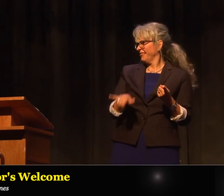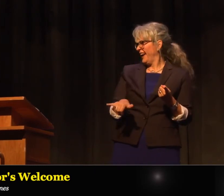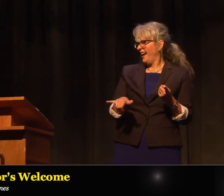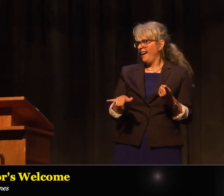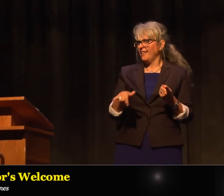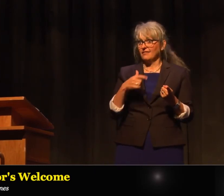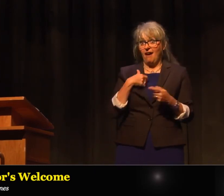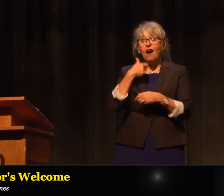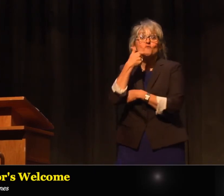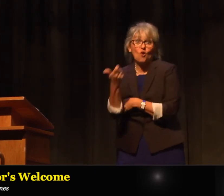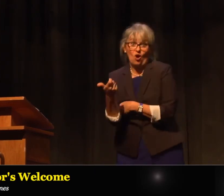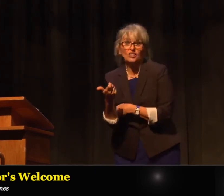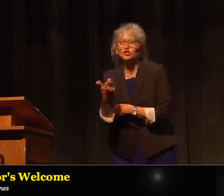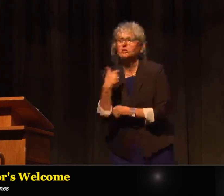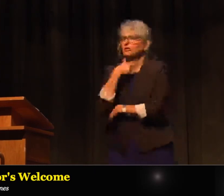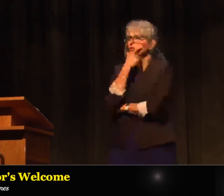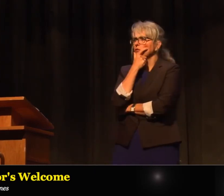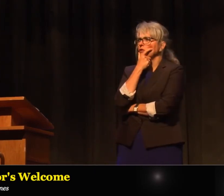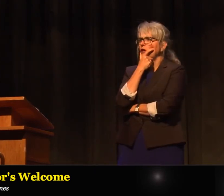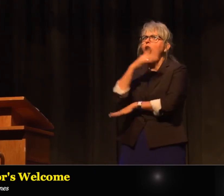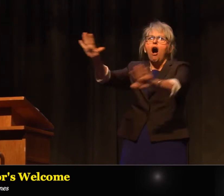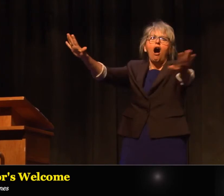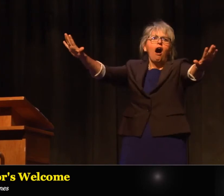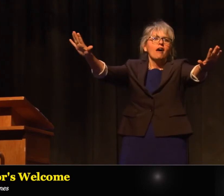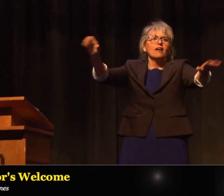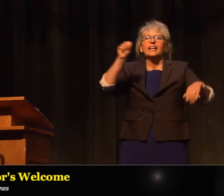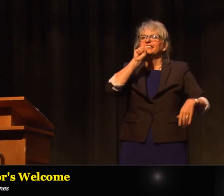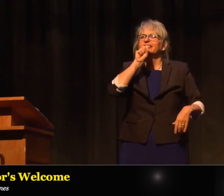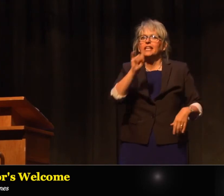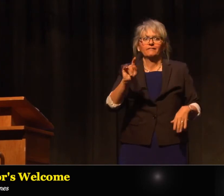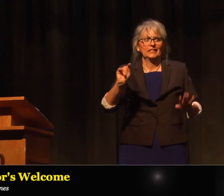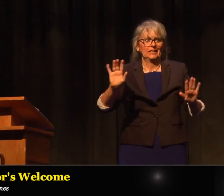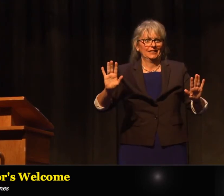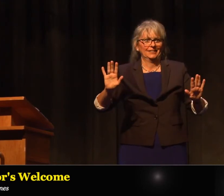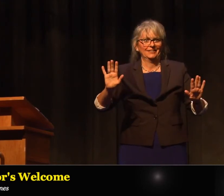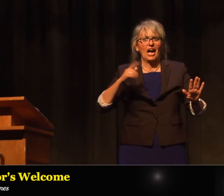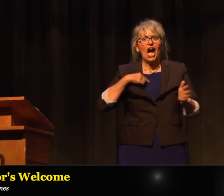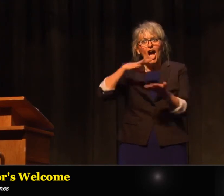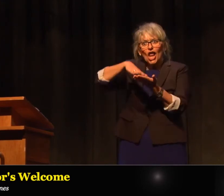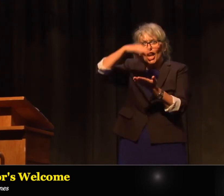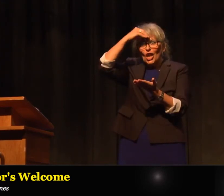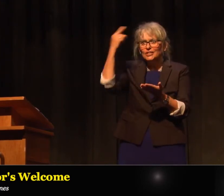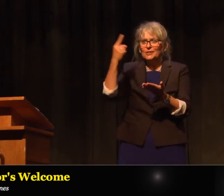I thought to myself, I should watch that and I loved it.